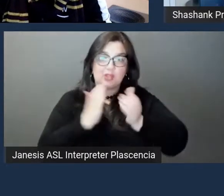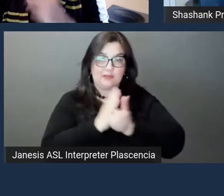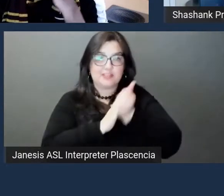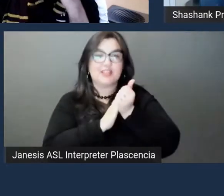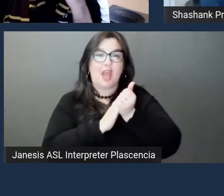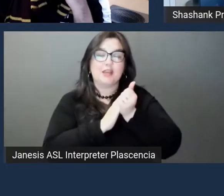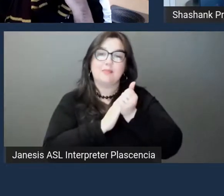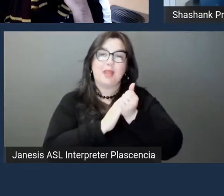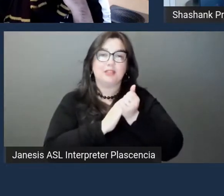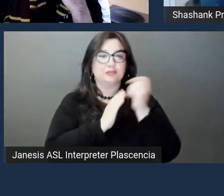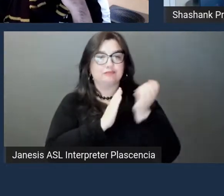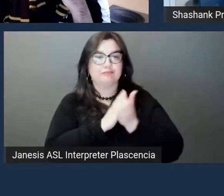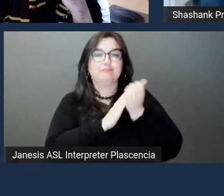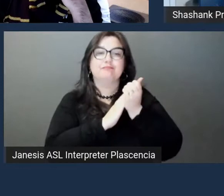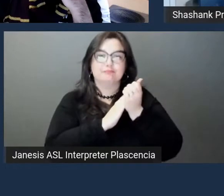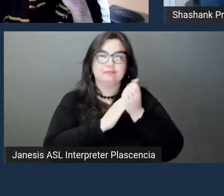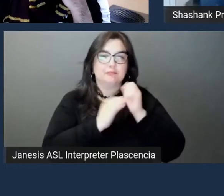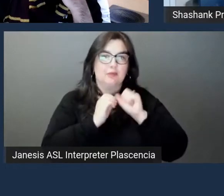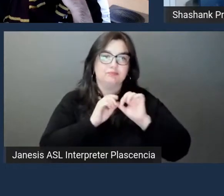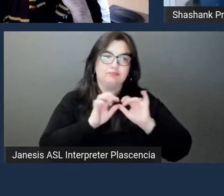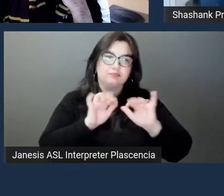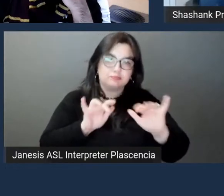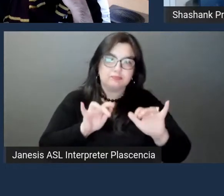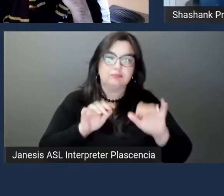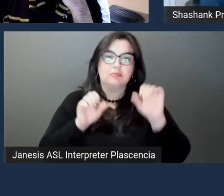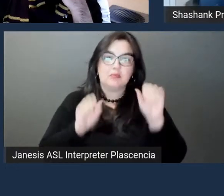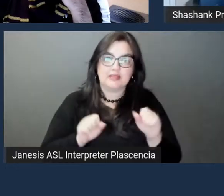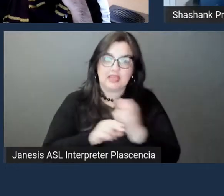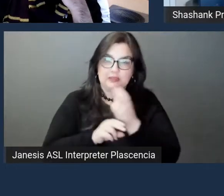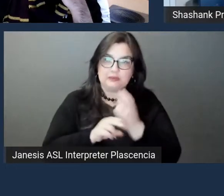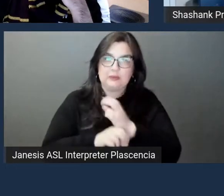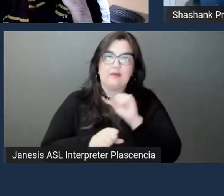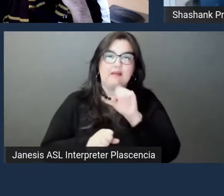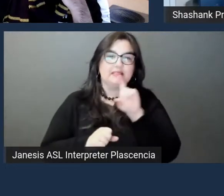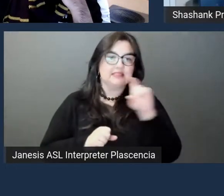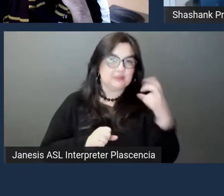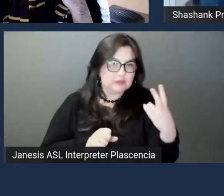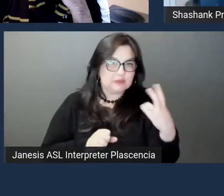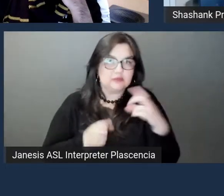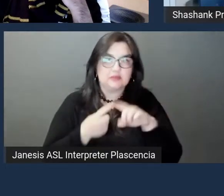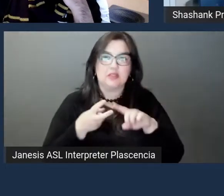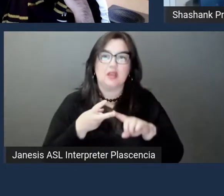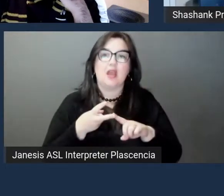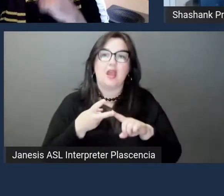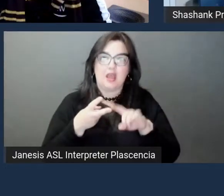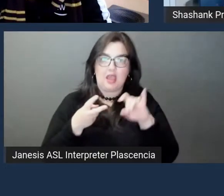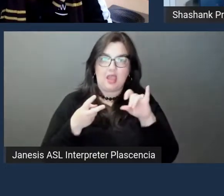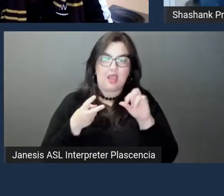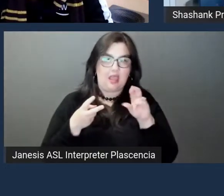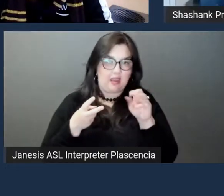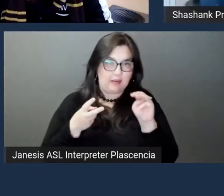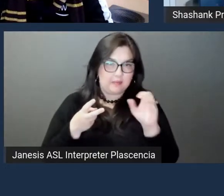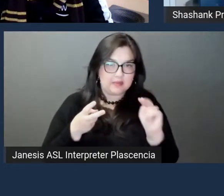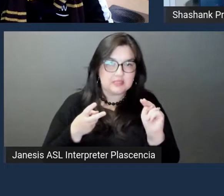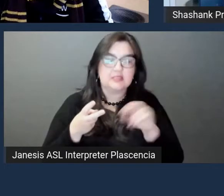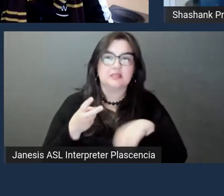they can use native tool that will use an EC tool such as airman or database tool to meet it to a manage service